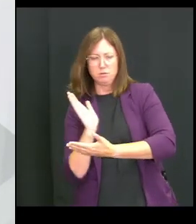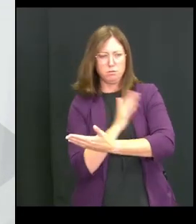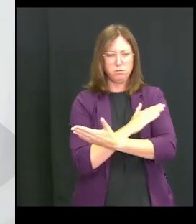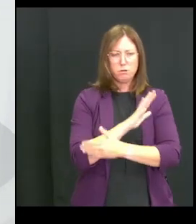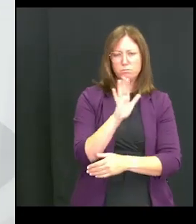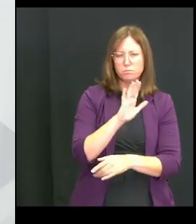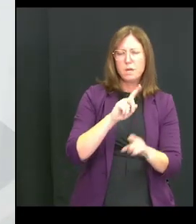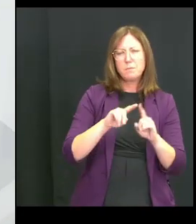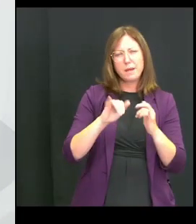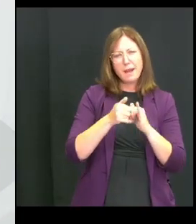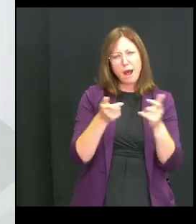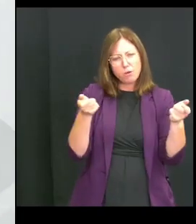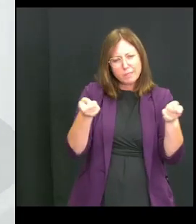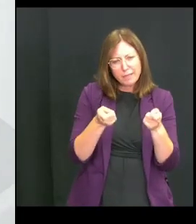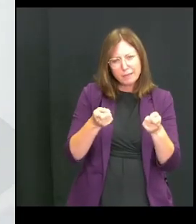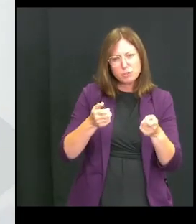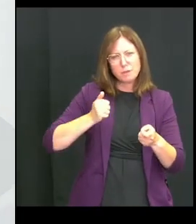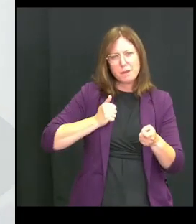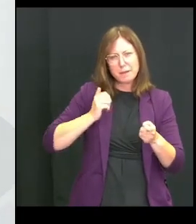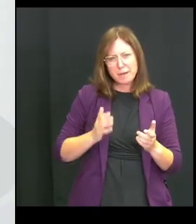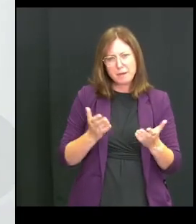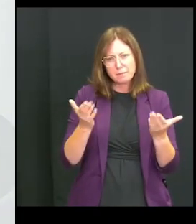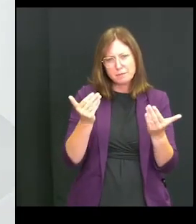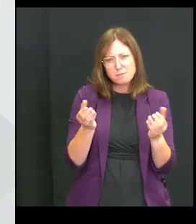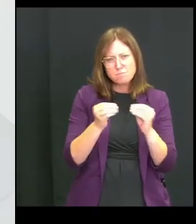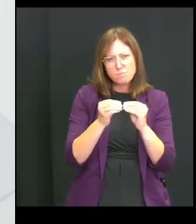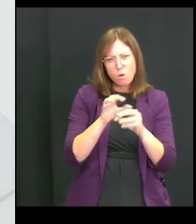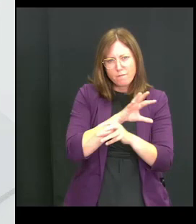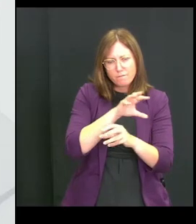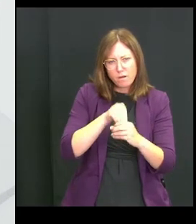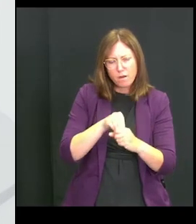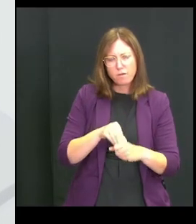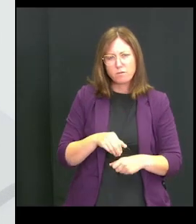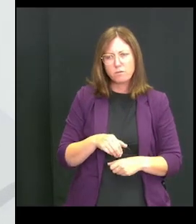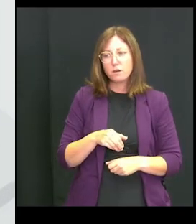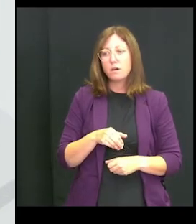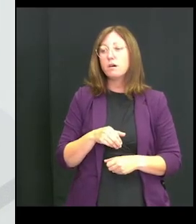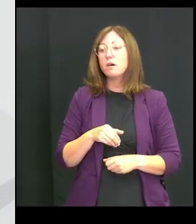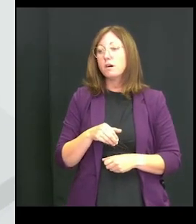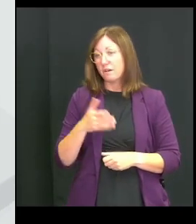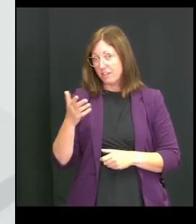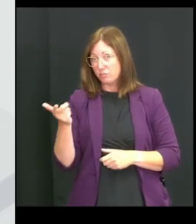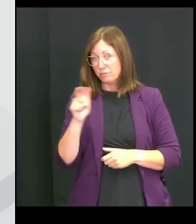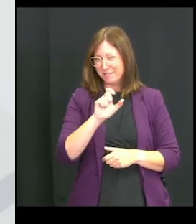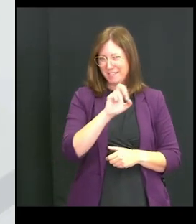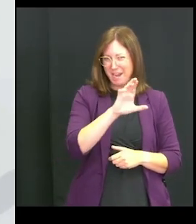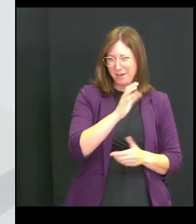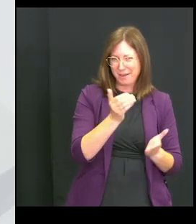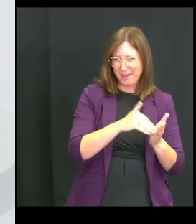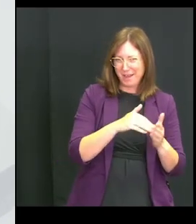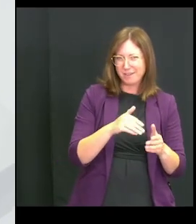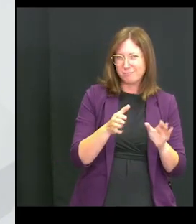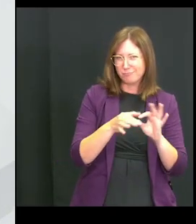So how can we engage Canadians more? And Scott, after you we'll go straight to Eric for comments on that too.